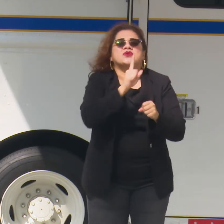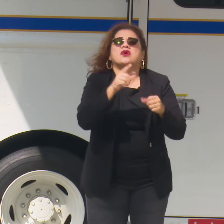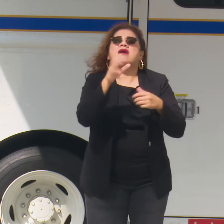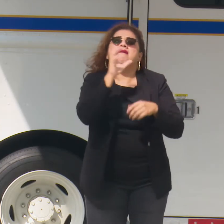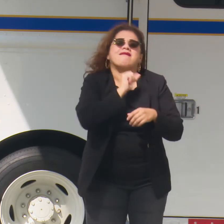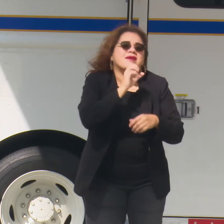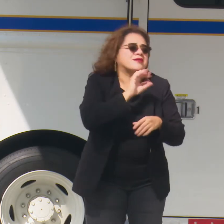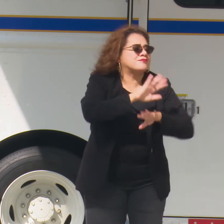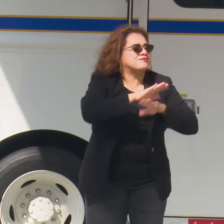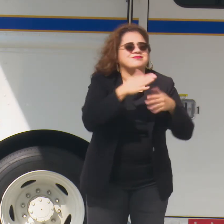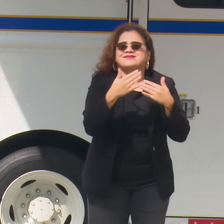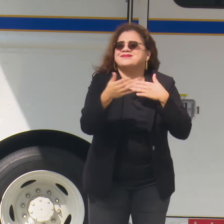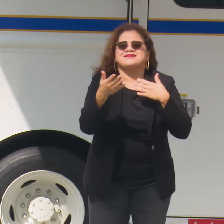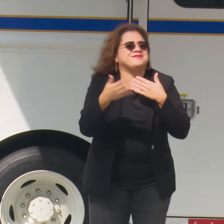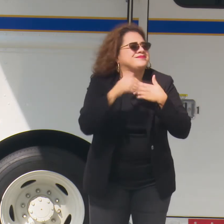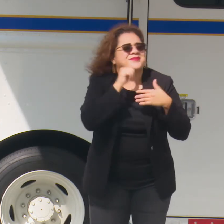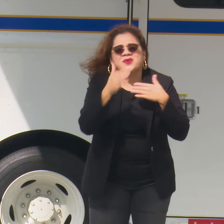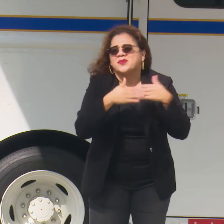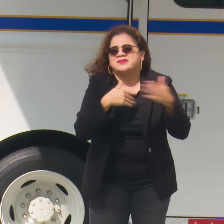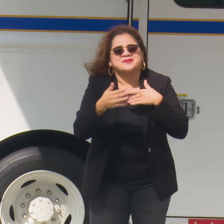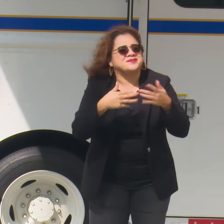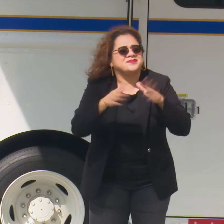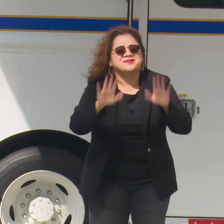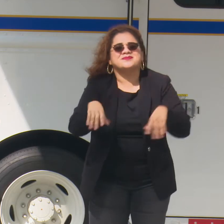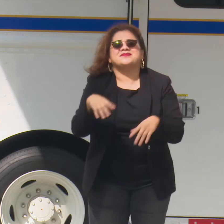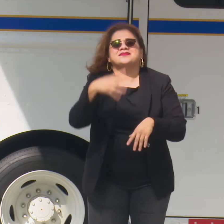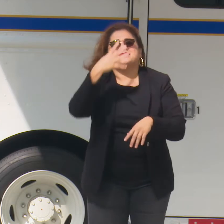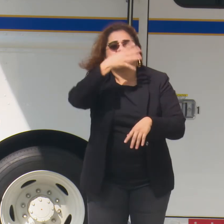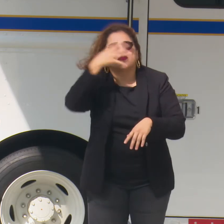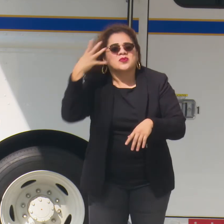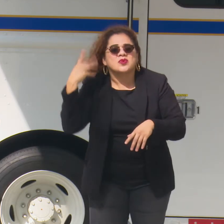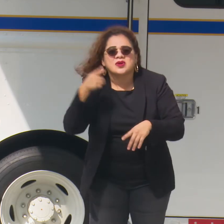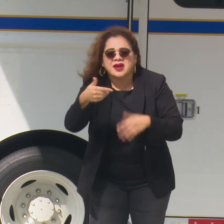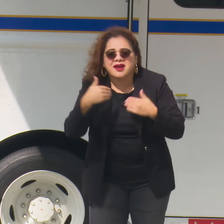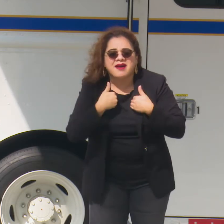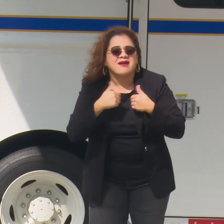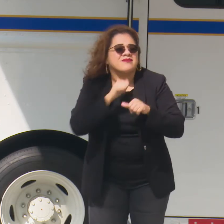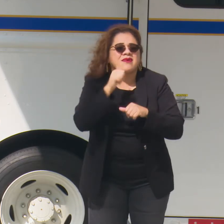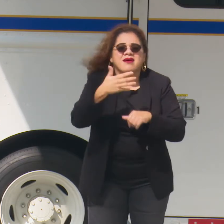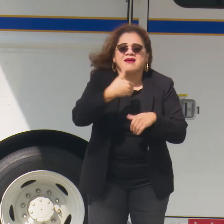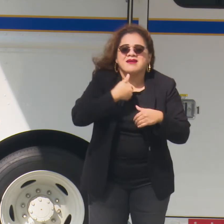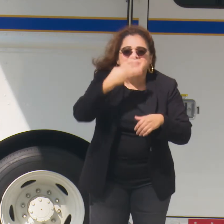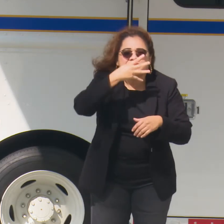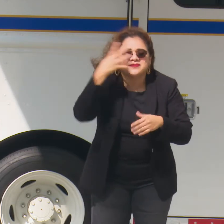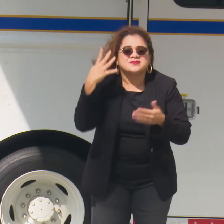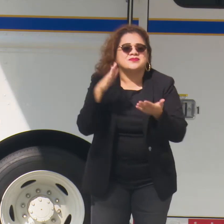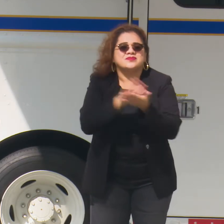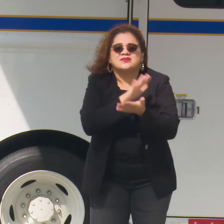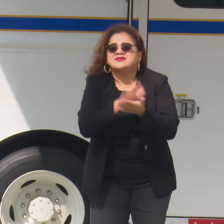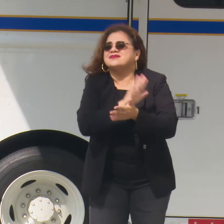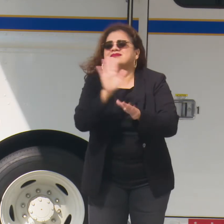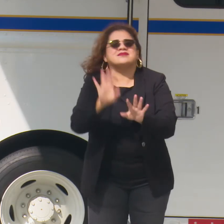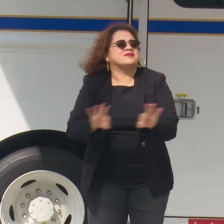immigration status as our mayor so eloquently mentioned. And here today, joining the city of Long Beach to share the work that has been